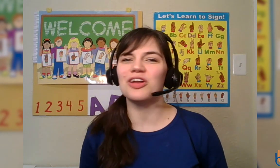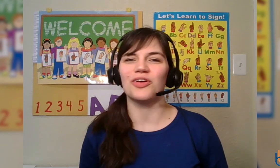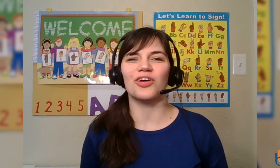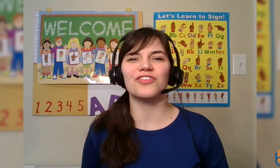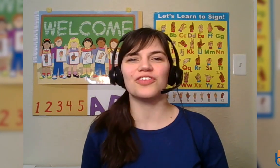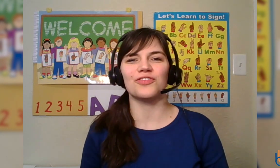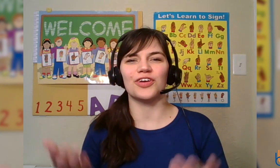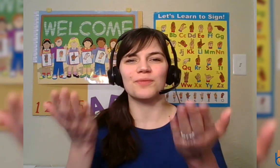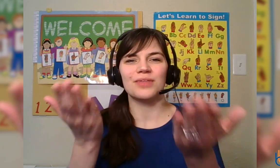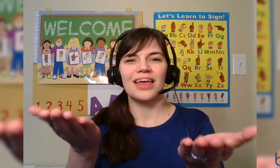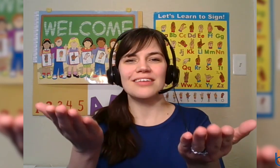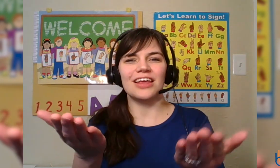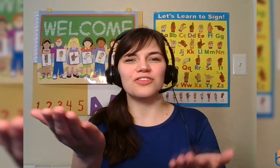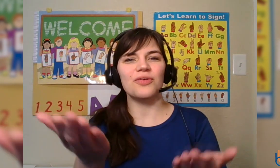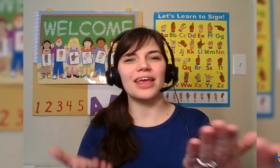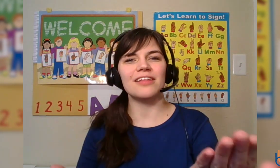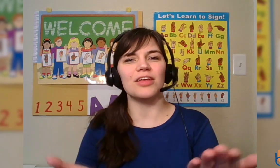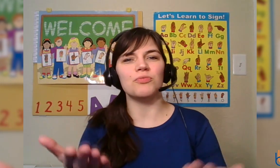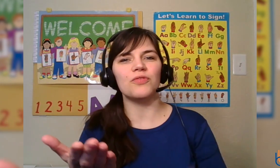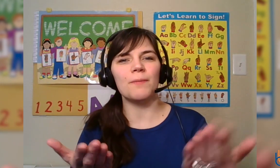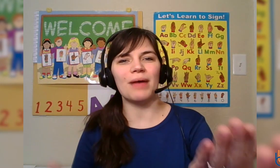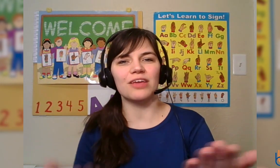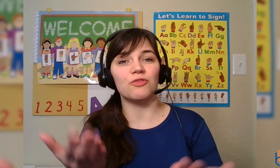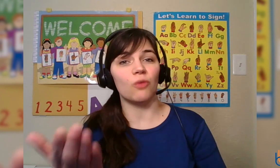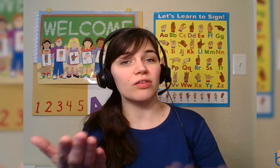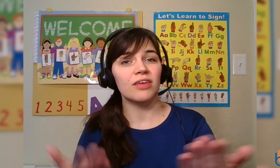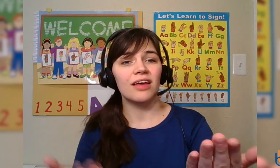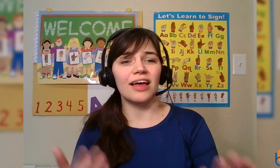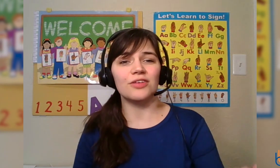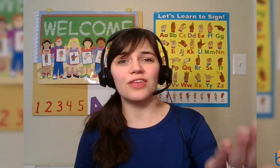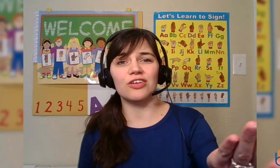or a server. Take two hands and move them back and forth, kind of like you're